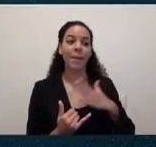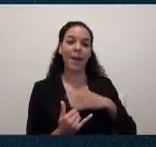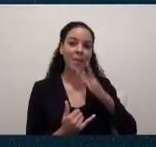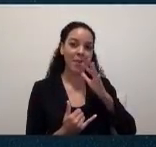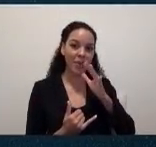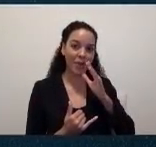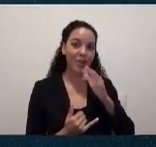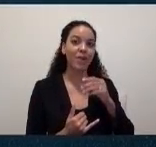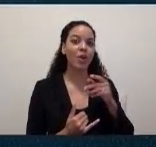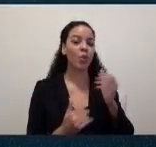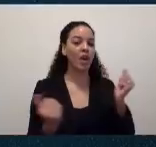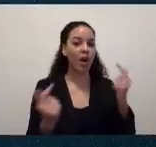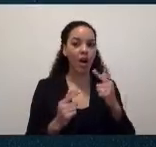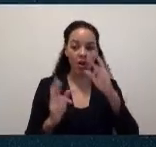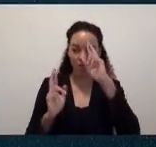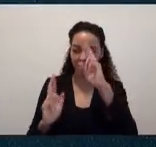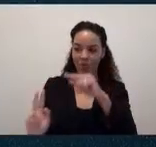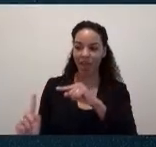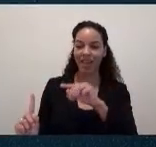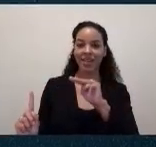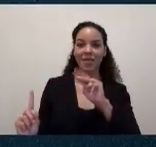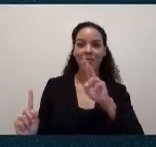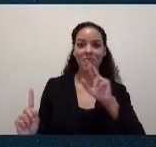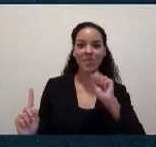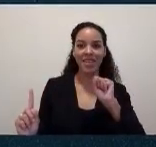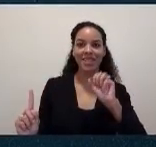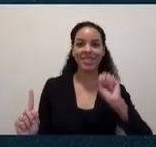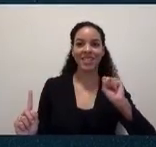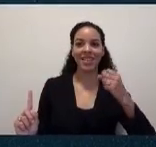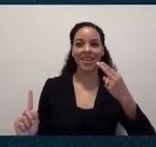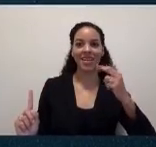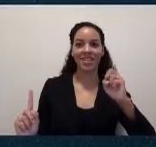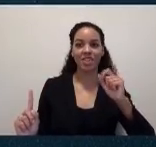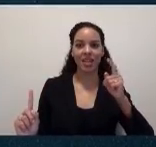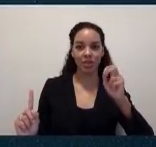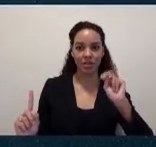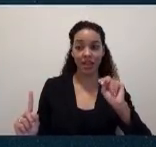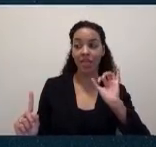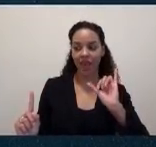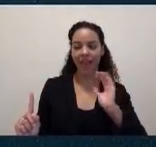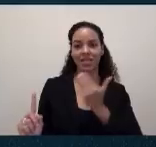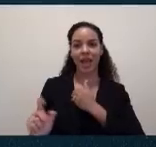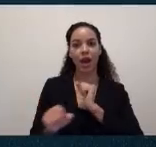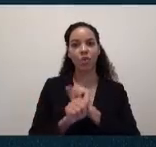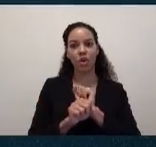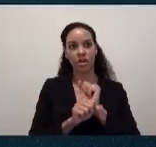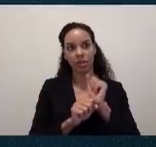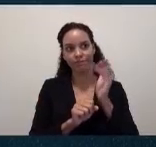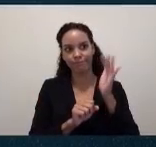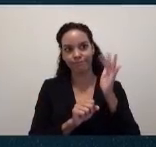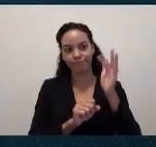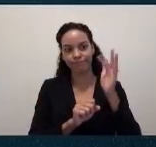That is the work ahead. So thank you again for being here and I look forward to our conversation